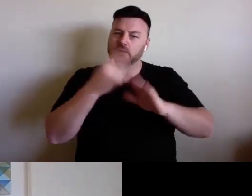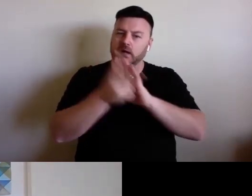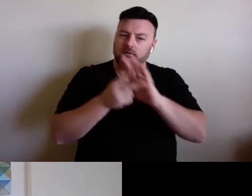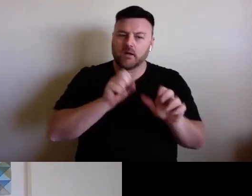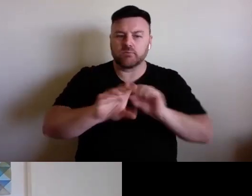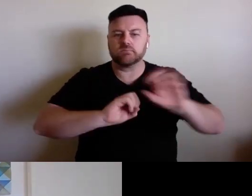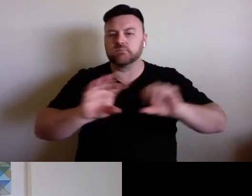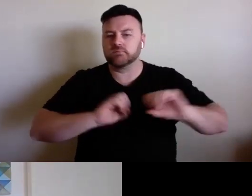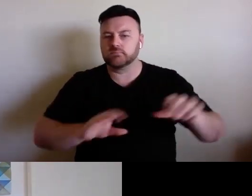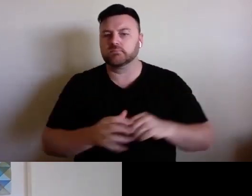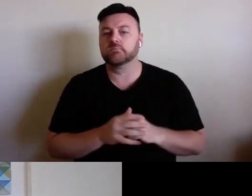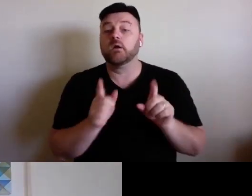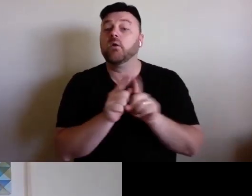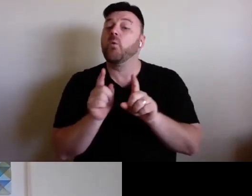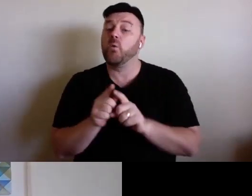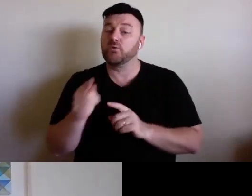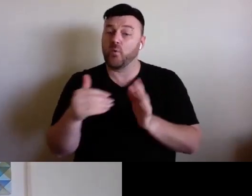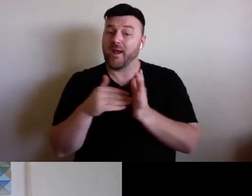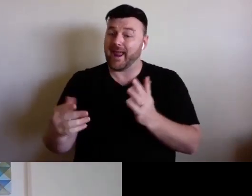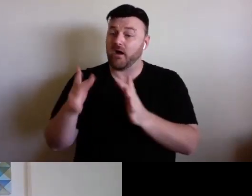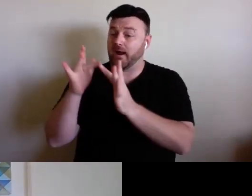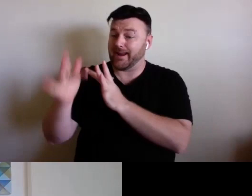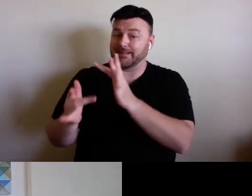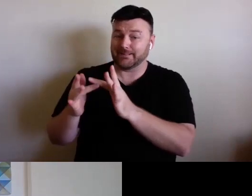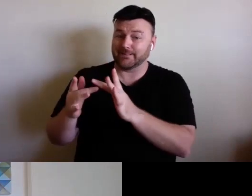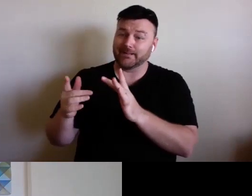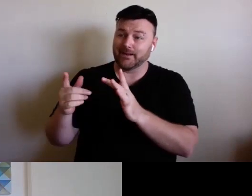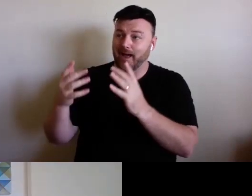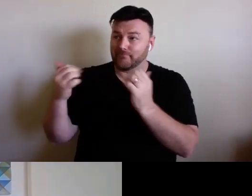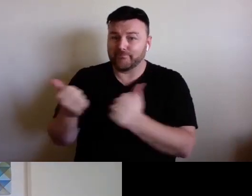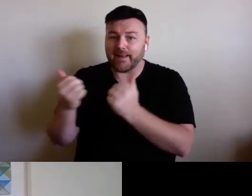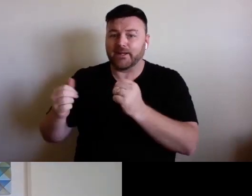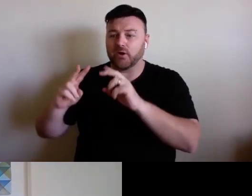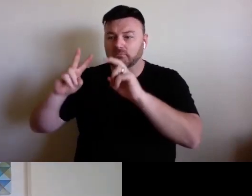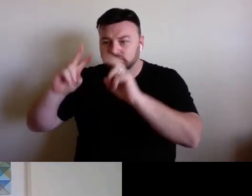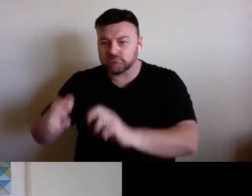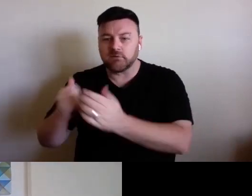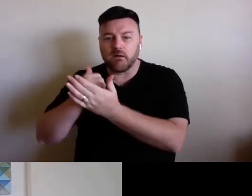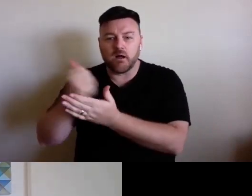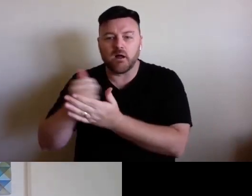there and move on if it's not working and try something else if it is. There are some inspirational examples out there of what we can